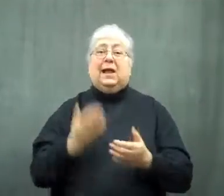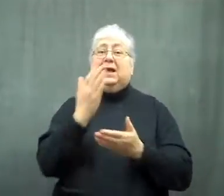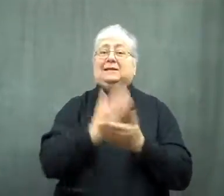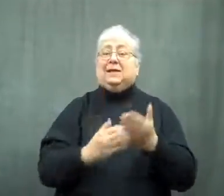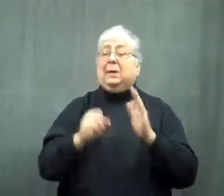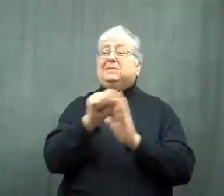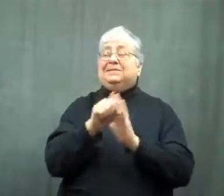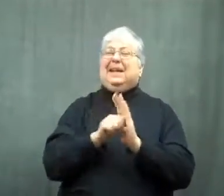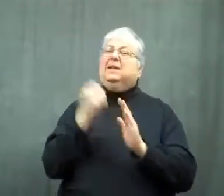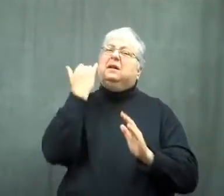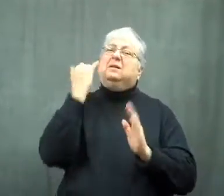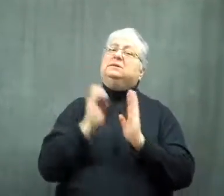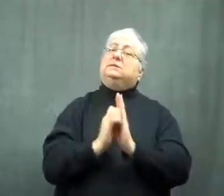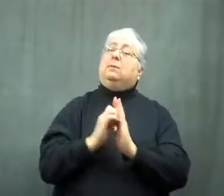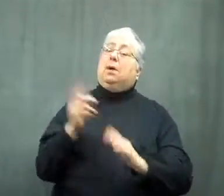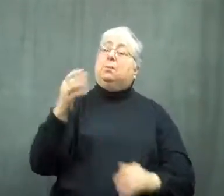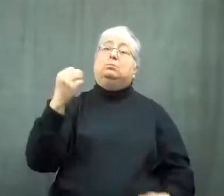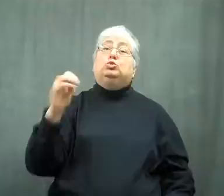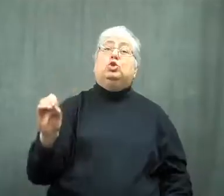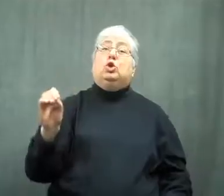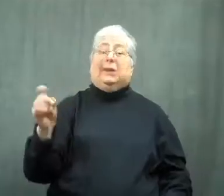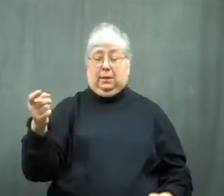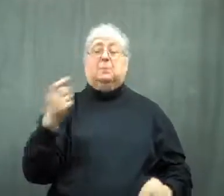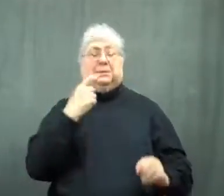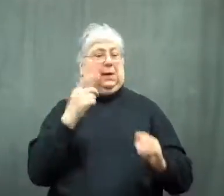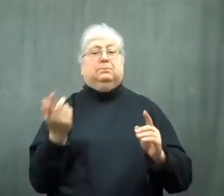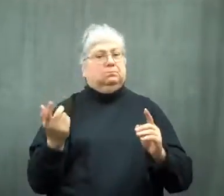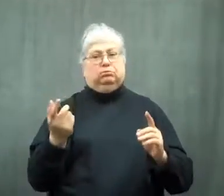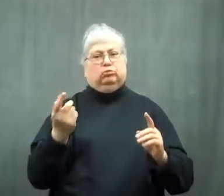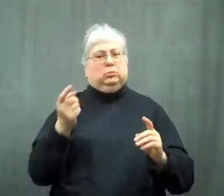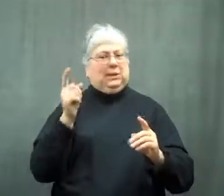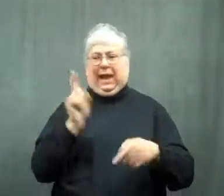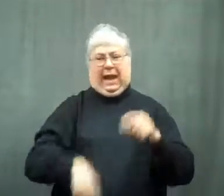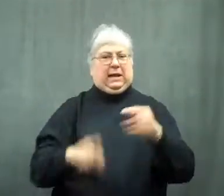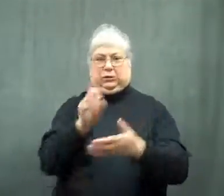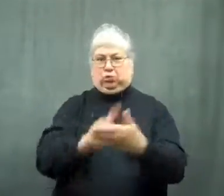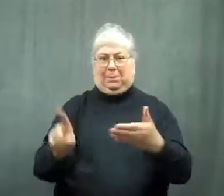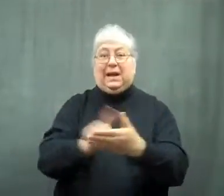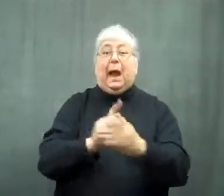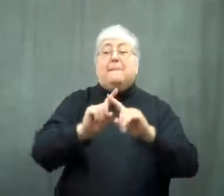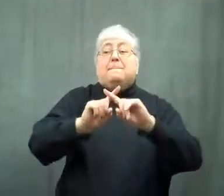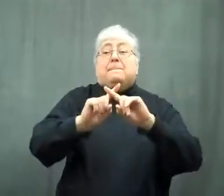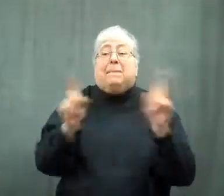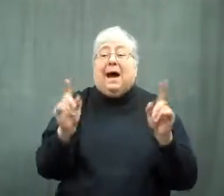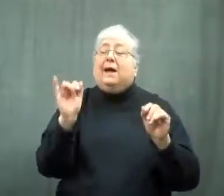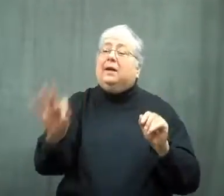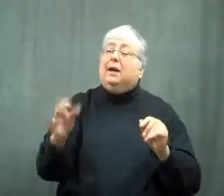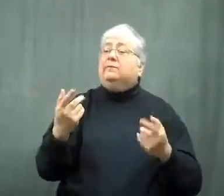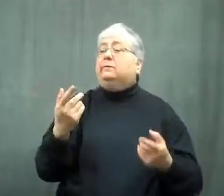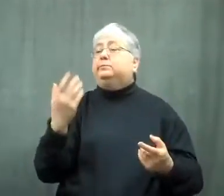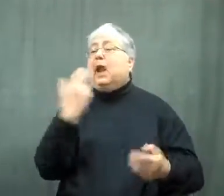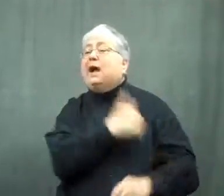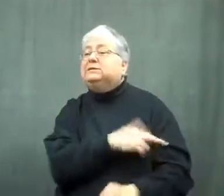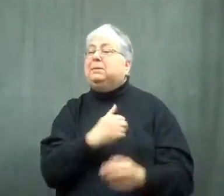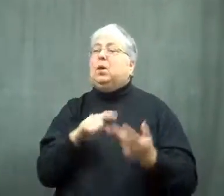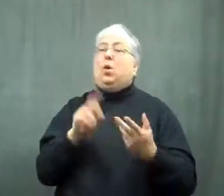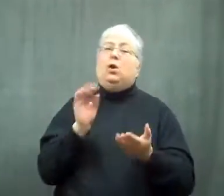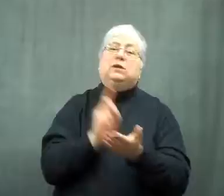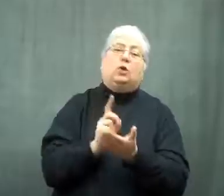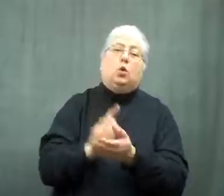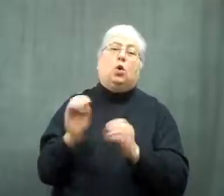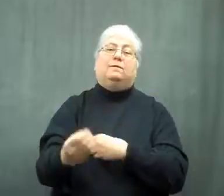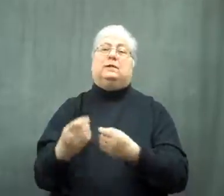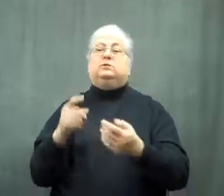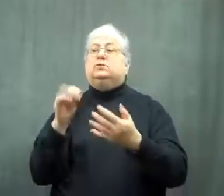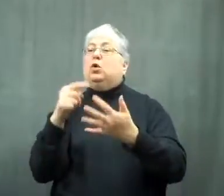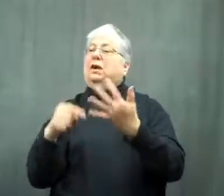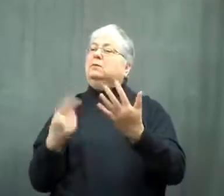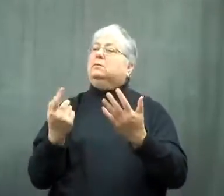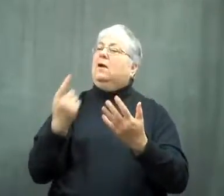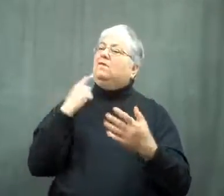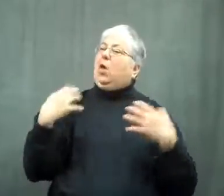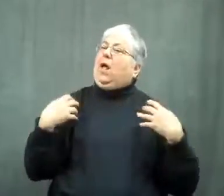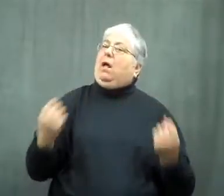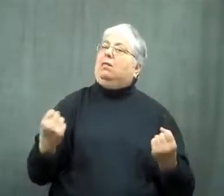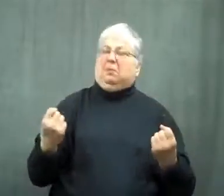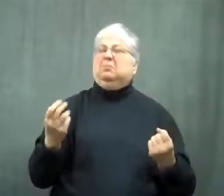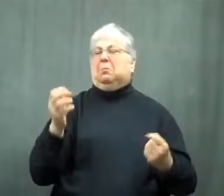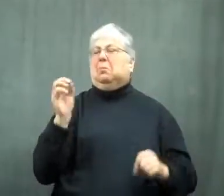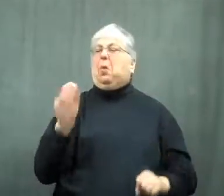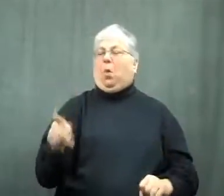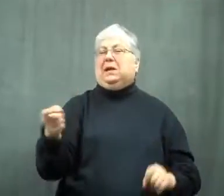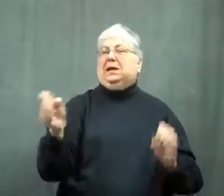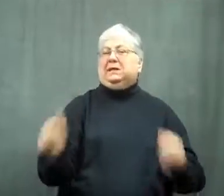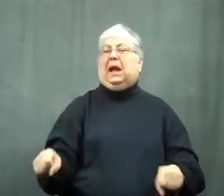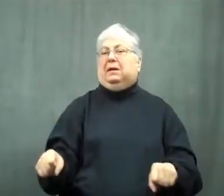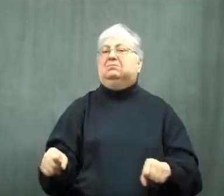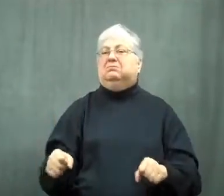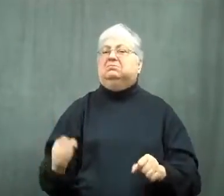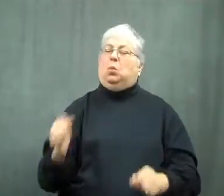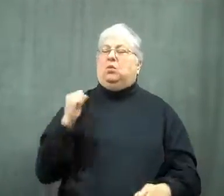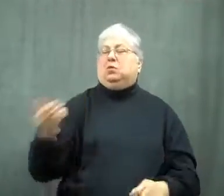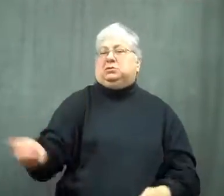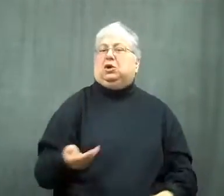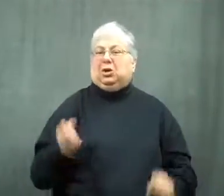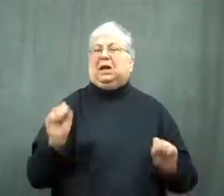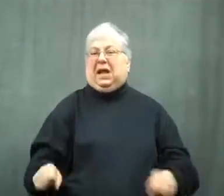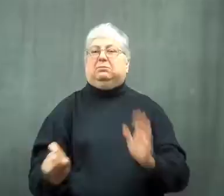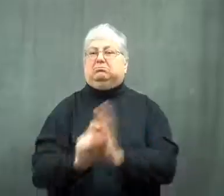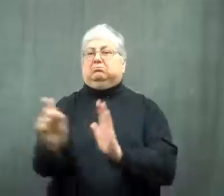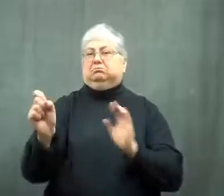Some states, such as Missouri, exempt hospitals and health related businesses.